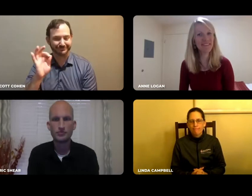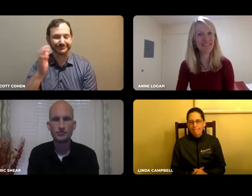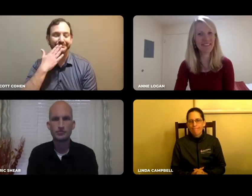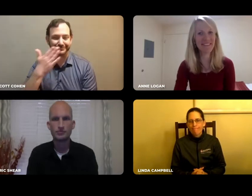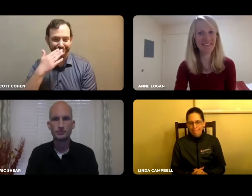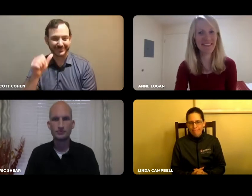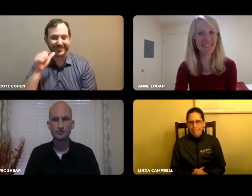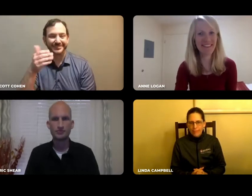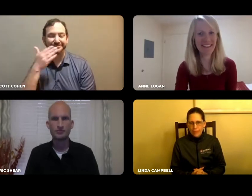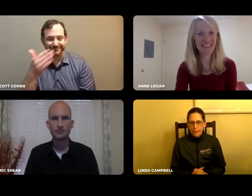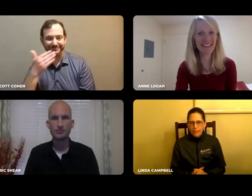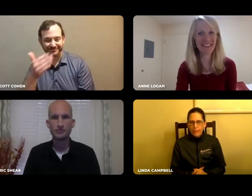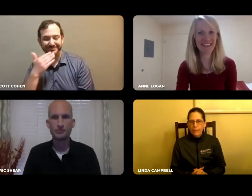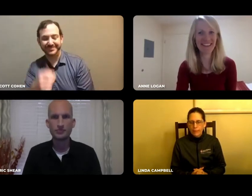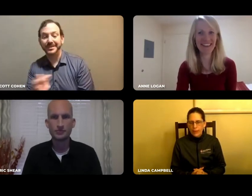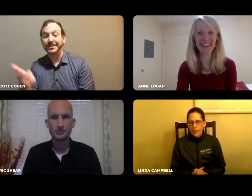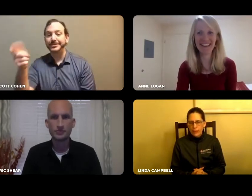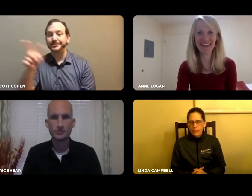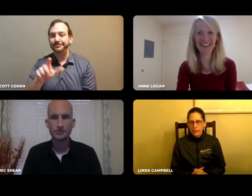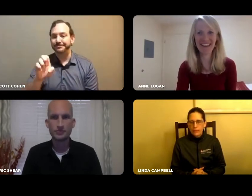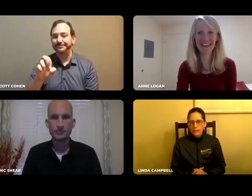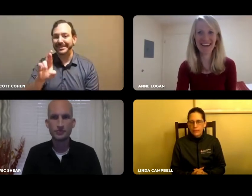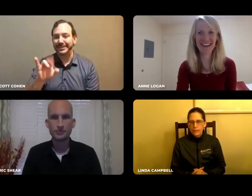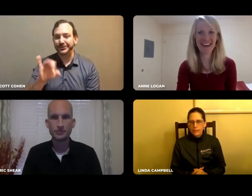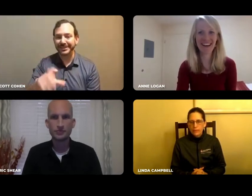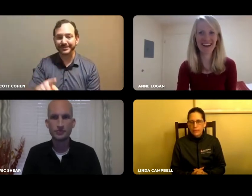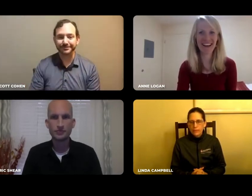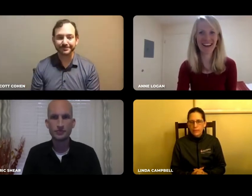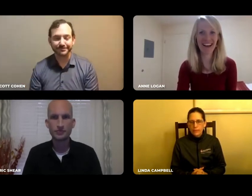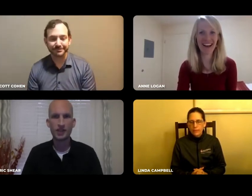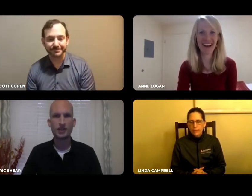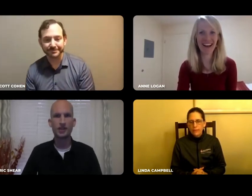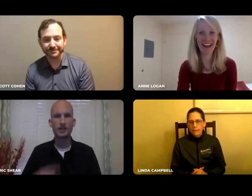Thank you Anne. Eric?